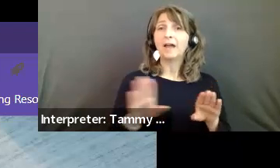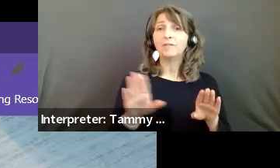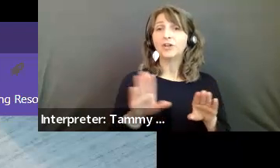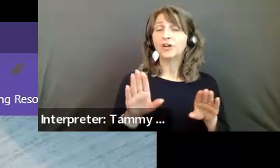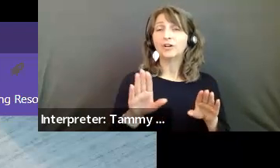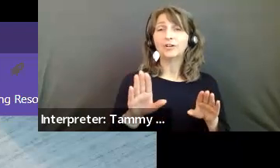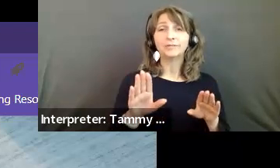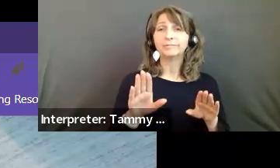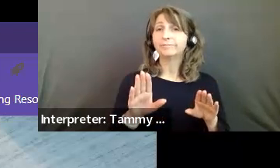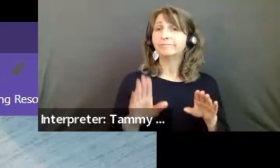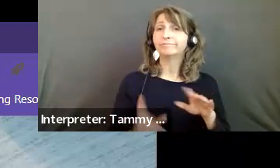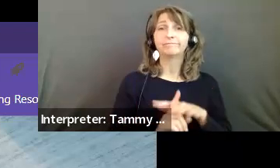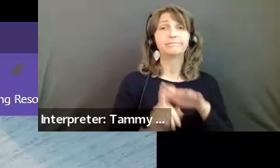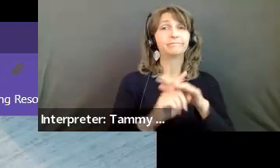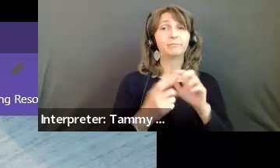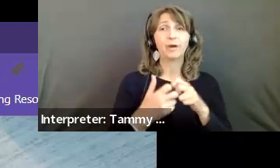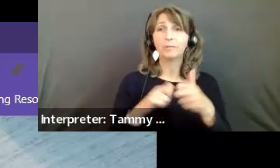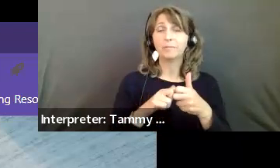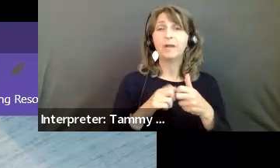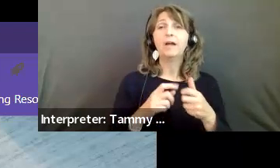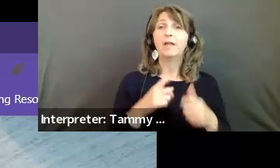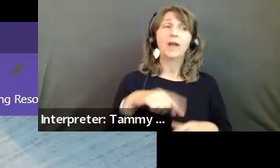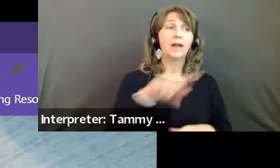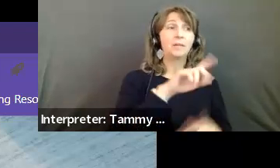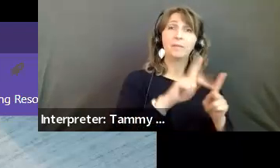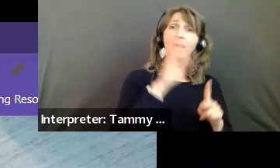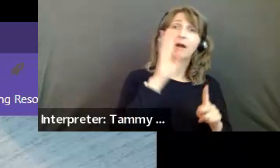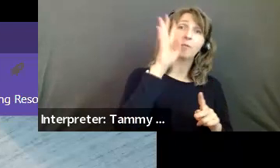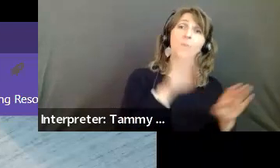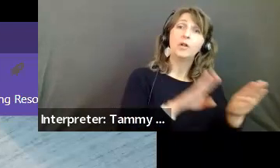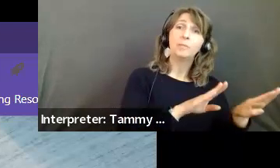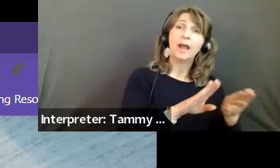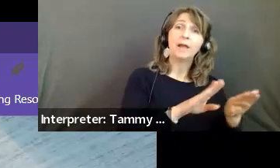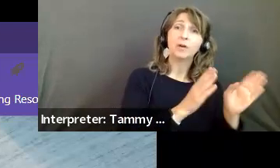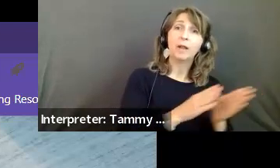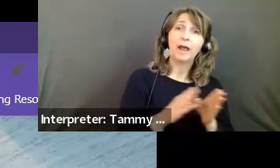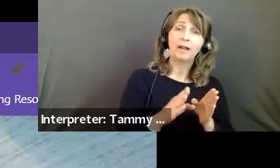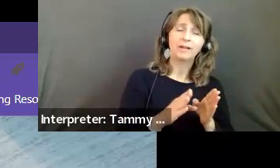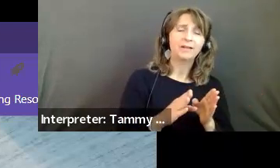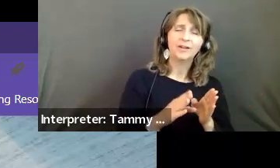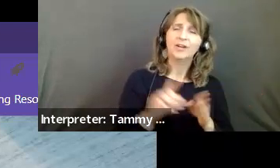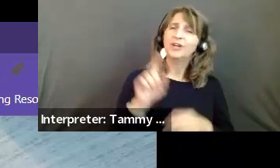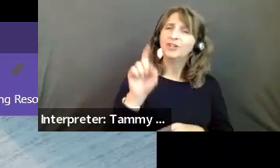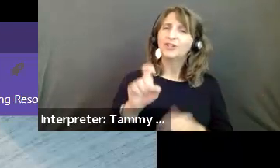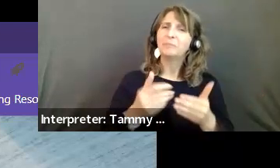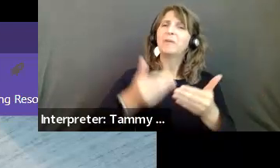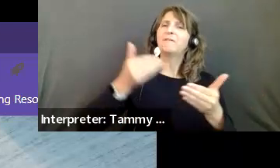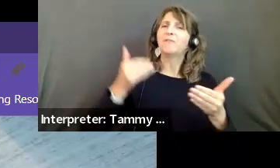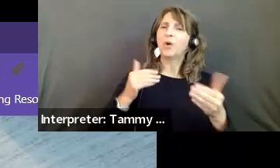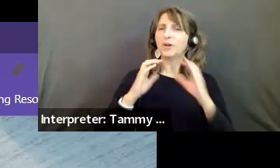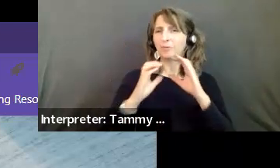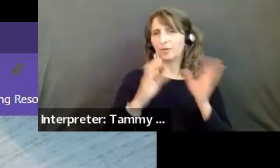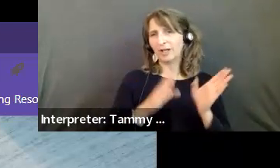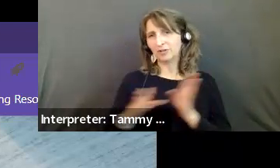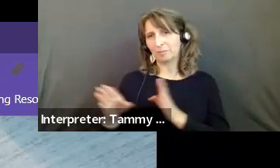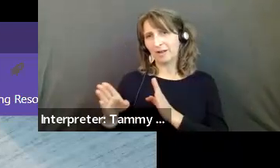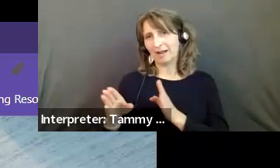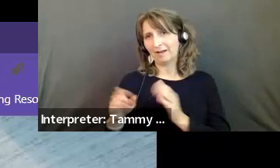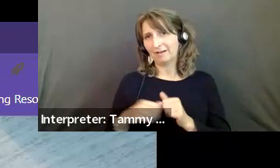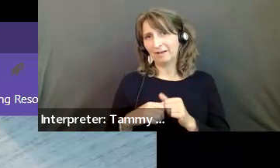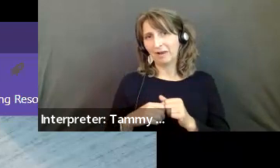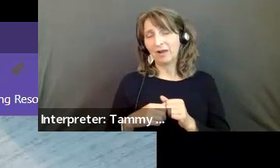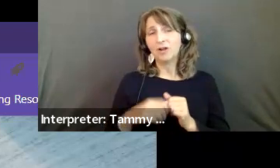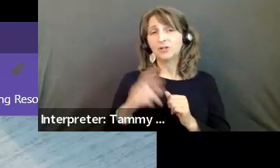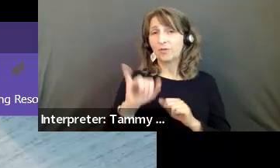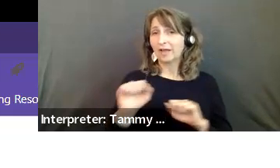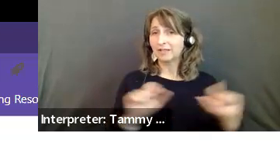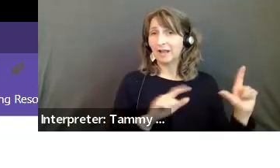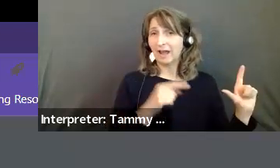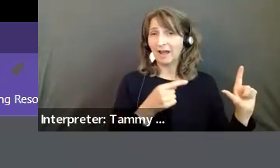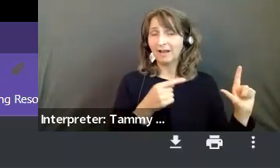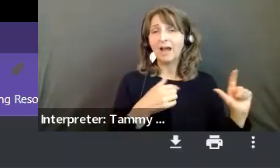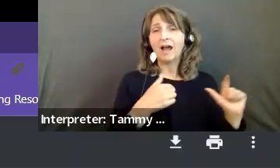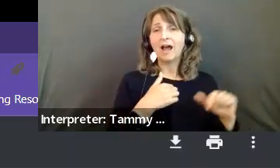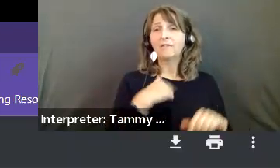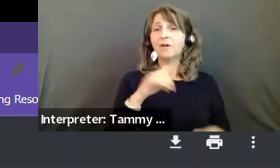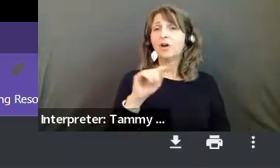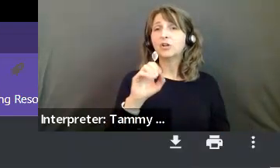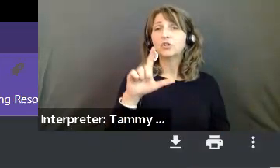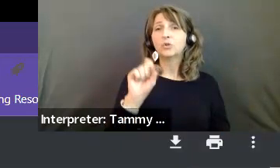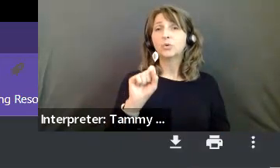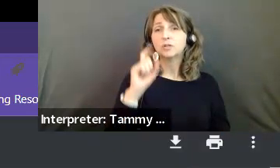And then everybody wants to have a behavior plan when they should have had a communication plan filled out. And so right here on my slide, I have the tools for developing communication plans from the department.